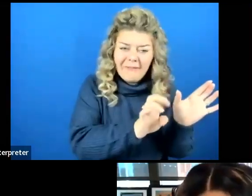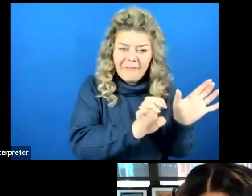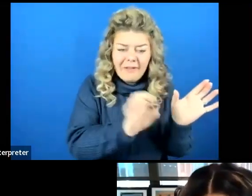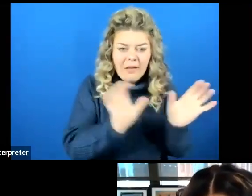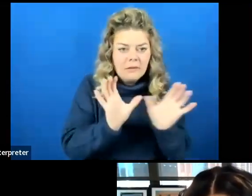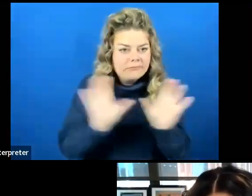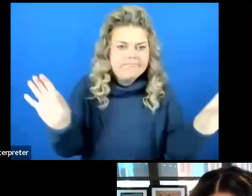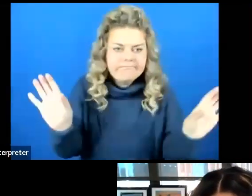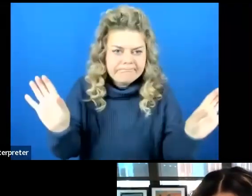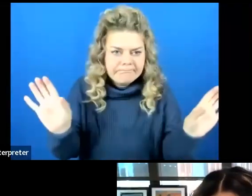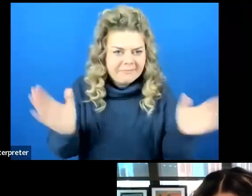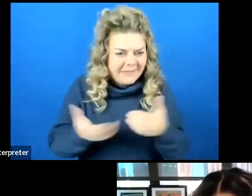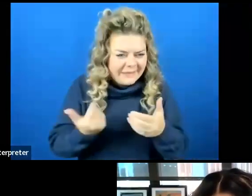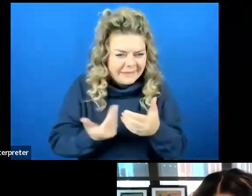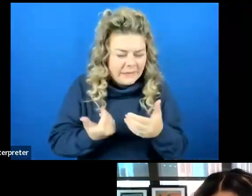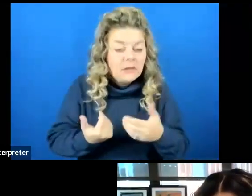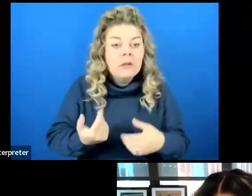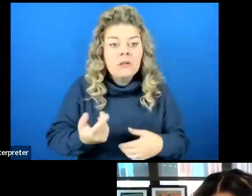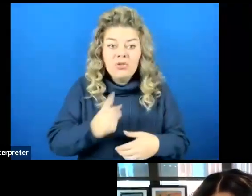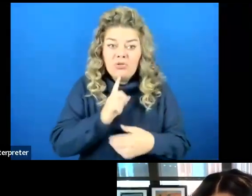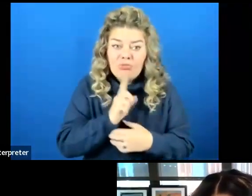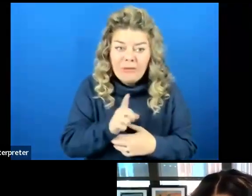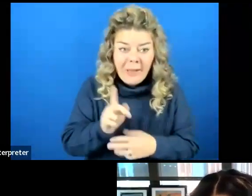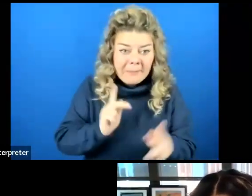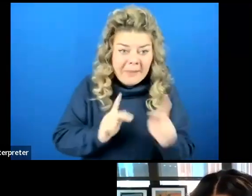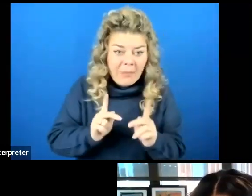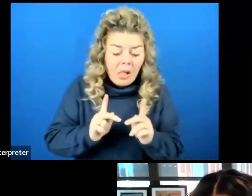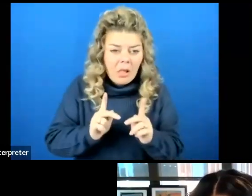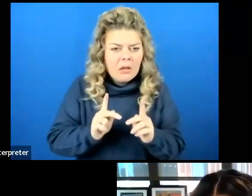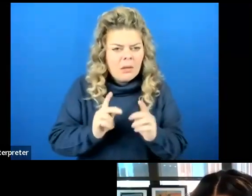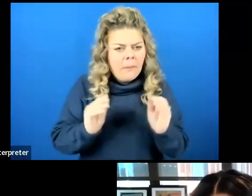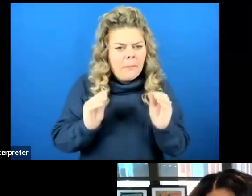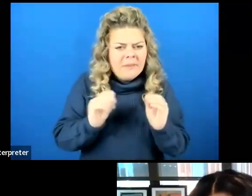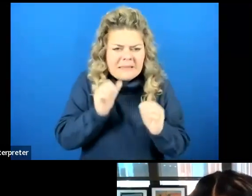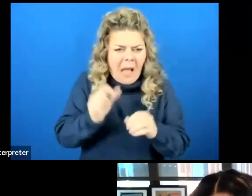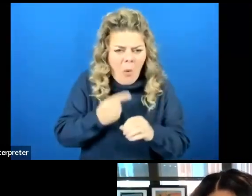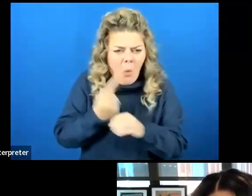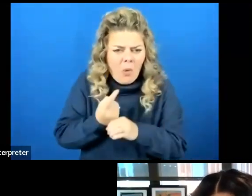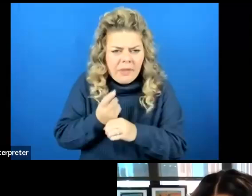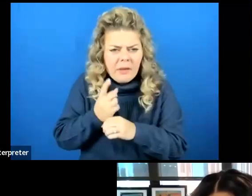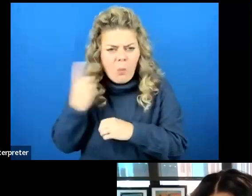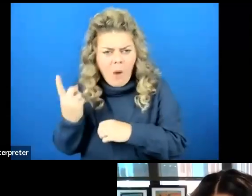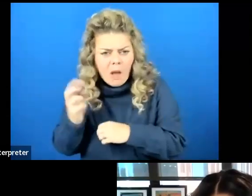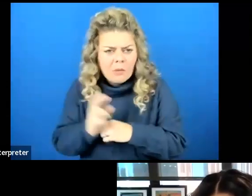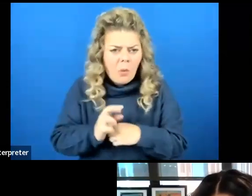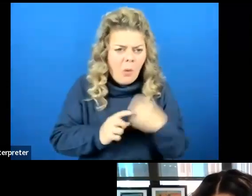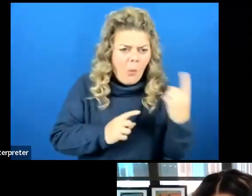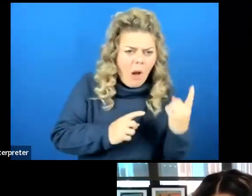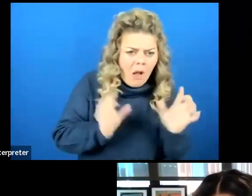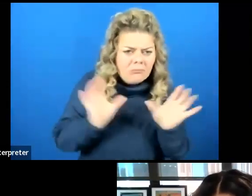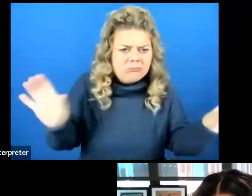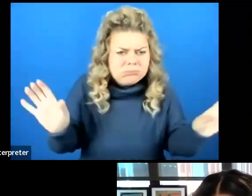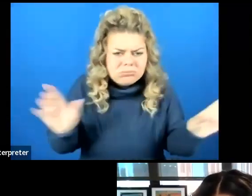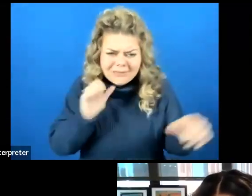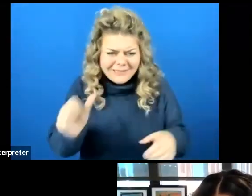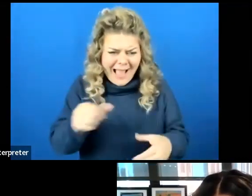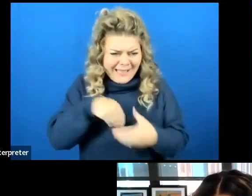And in fact, real people are actually much more than that dichotomy. So our own data actually don't support the idea